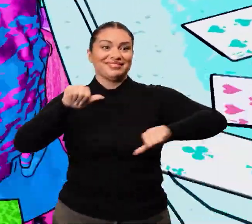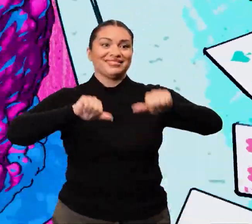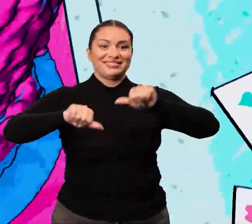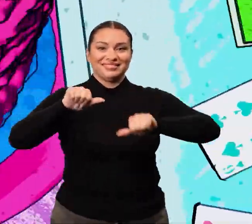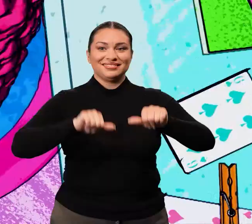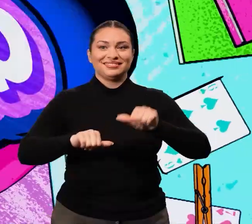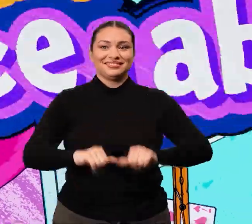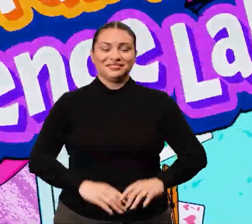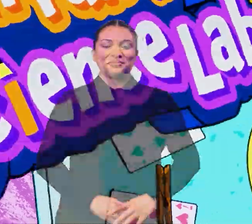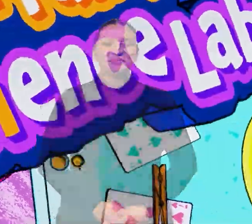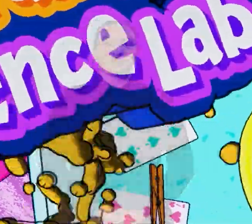science can.